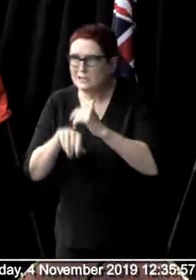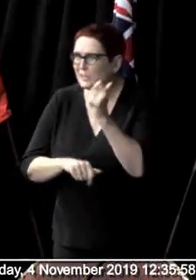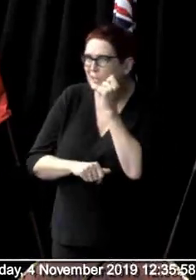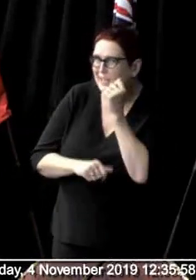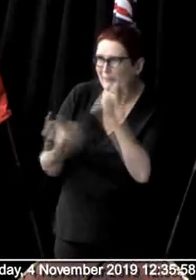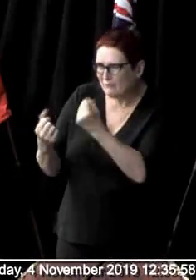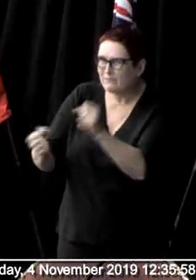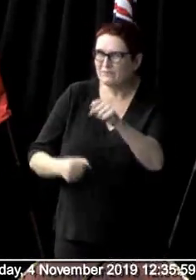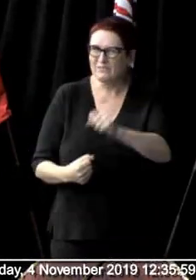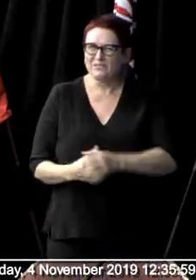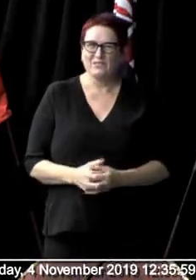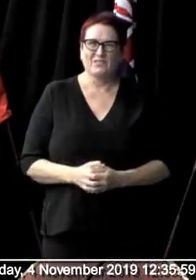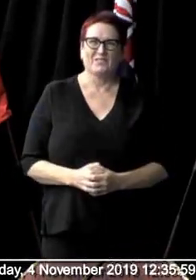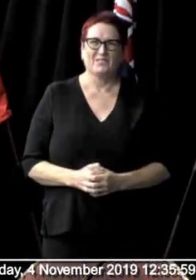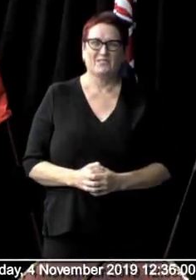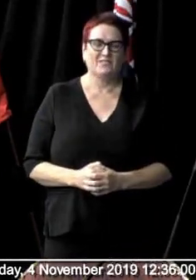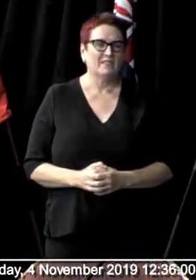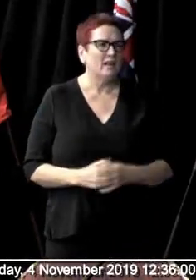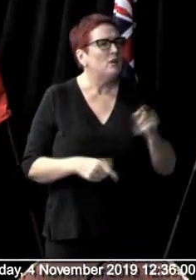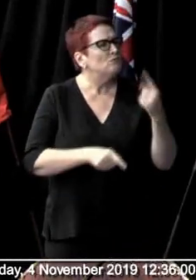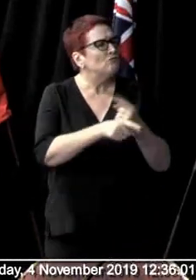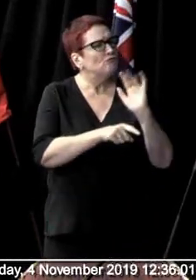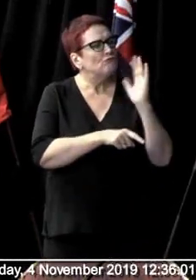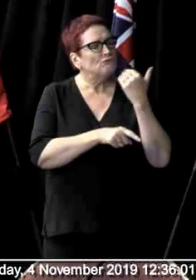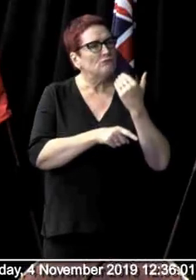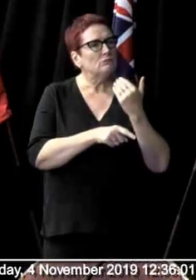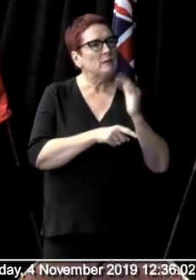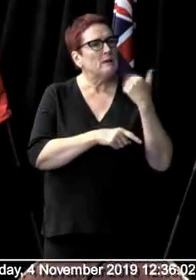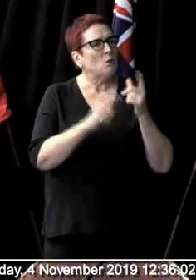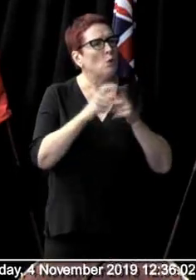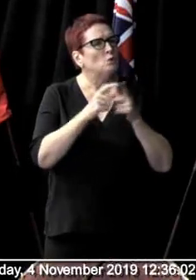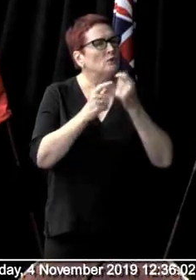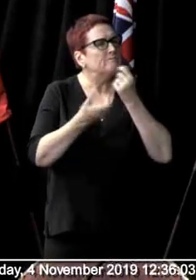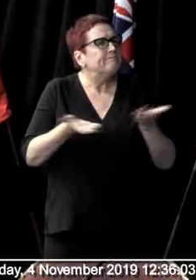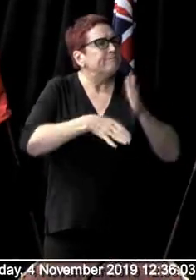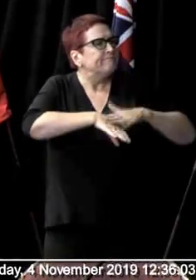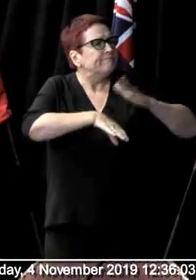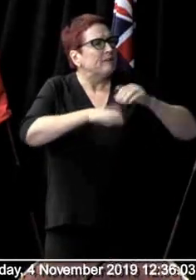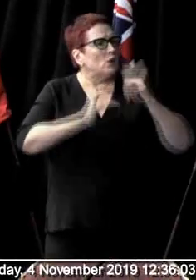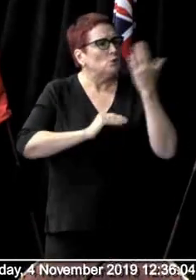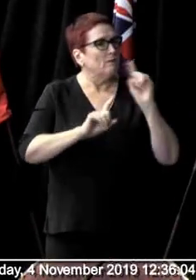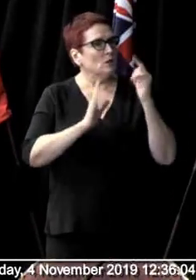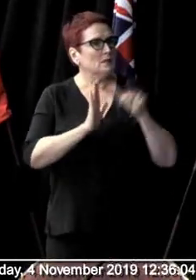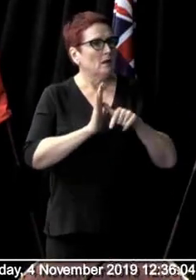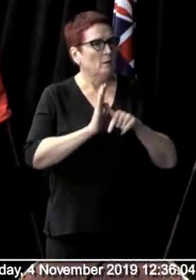You speak about that when she mucked up in class for the first time it was a yes moment for you.